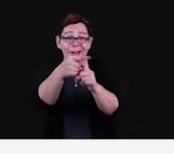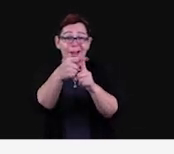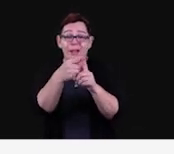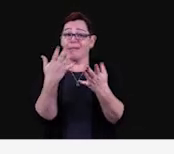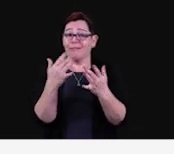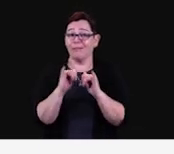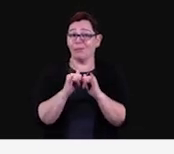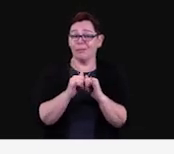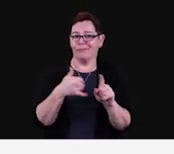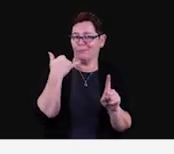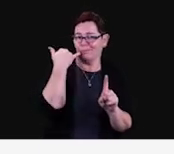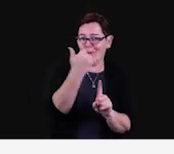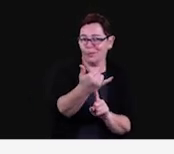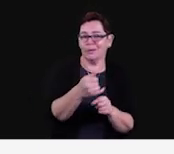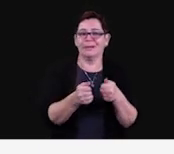Here’s how you can be scam smart: